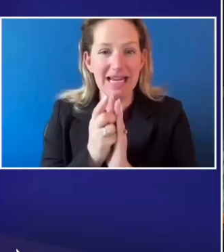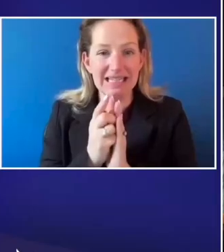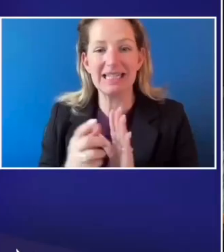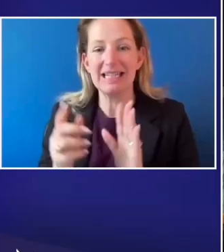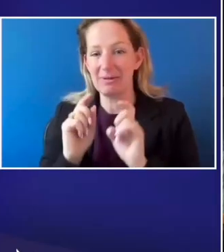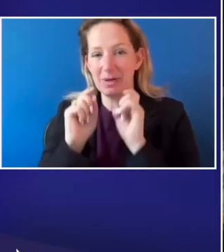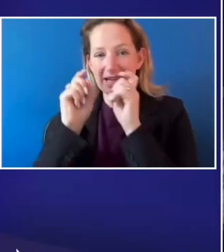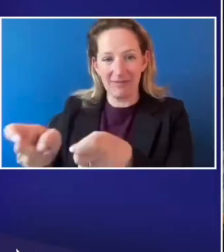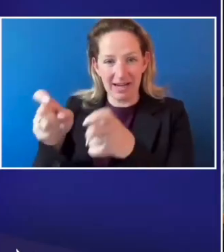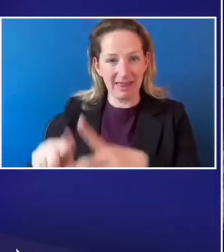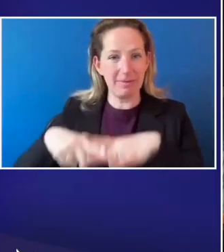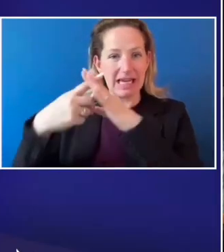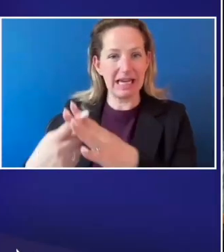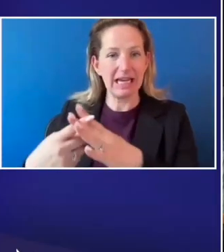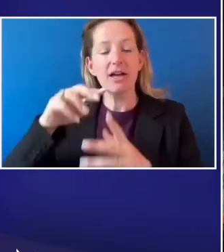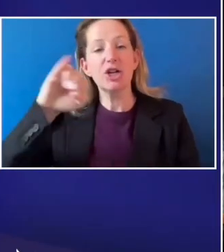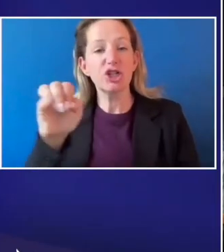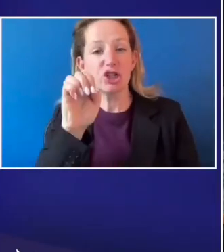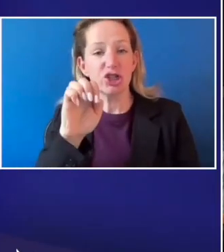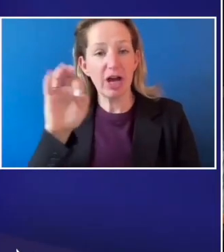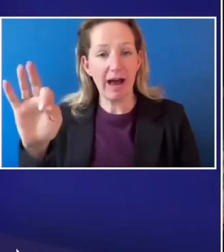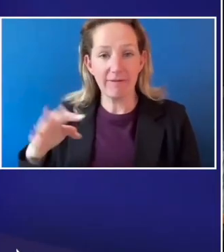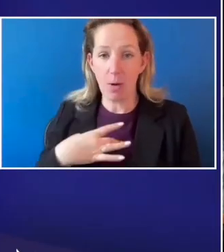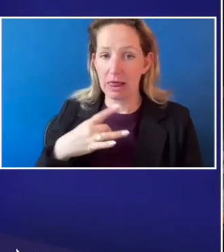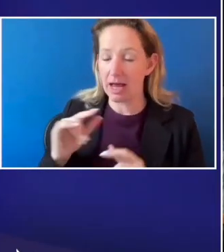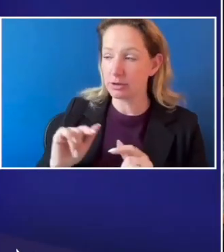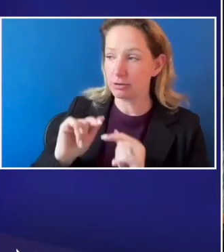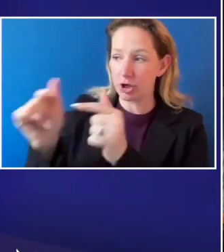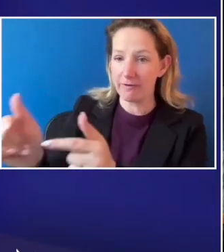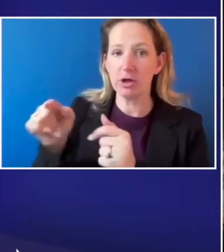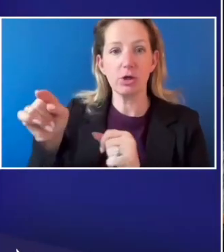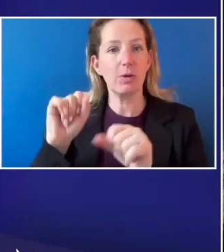Jeff, I would like to turn it over to you so that you can set up this afternoon's plan.